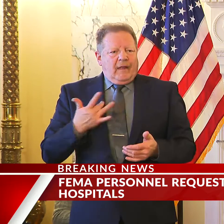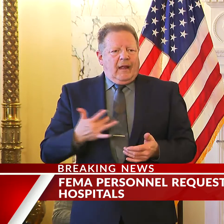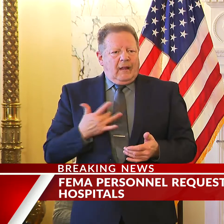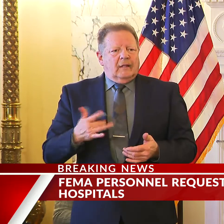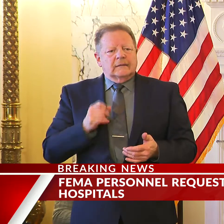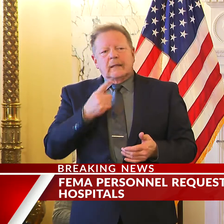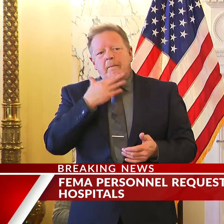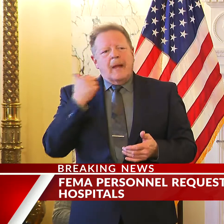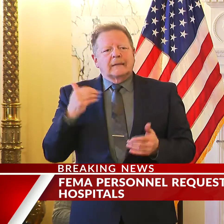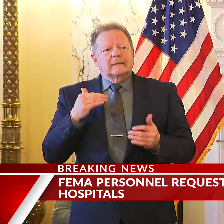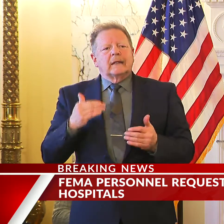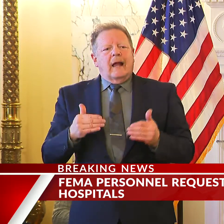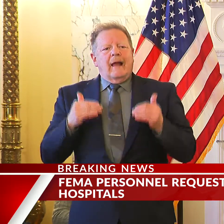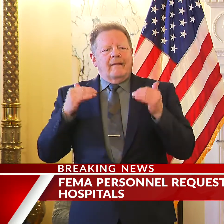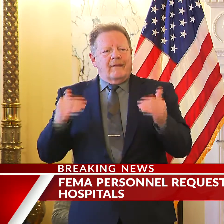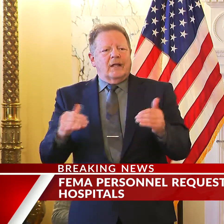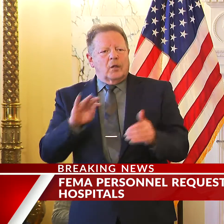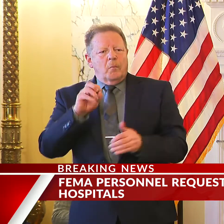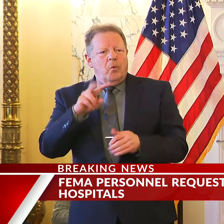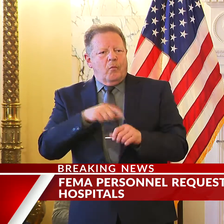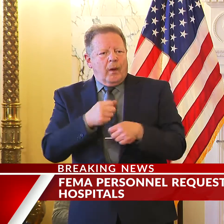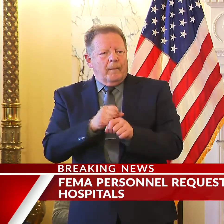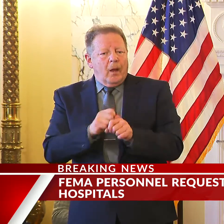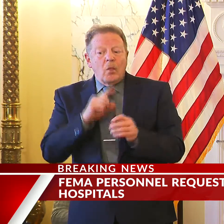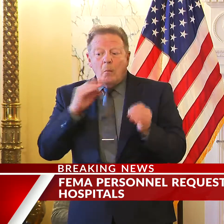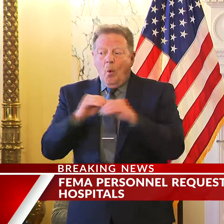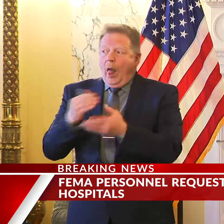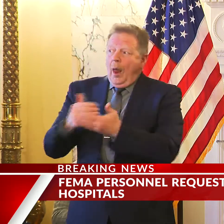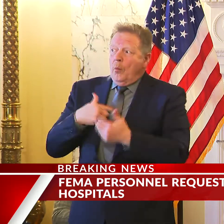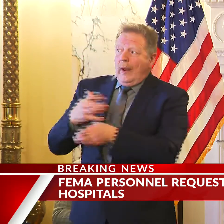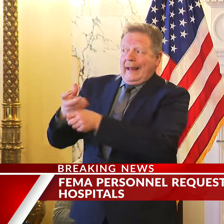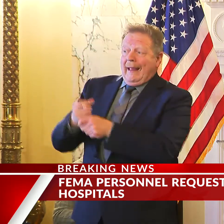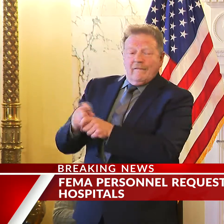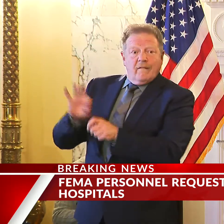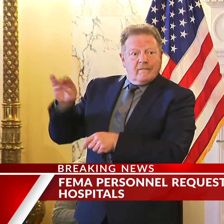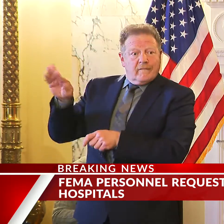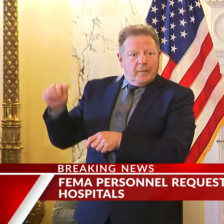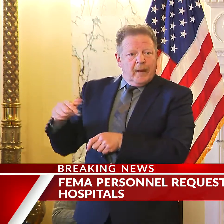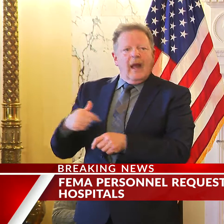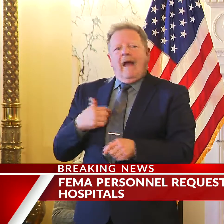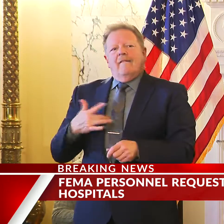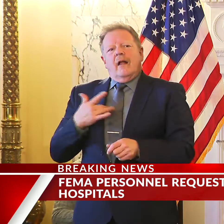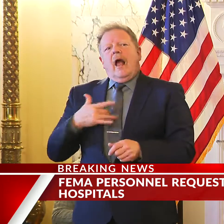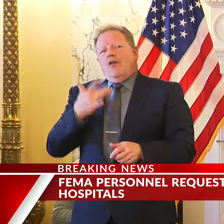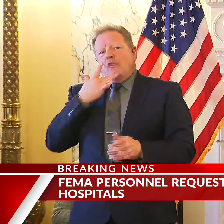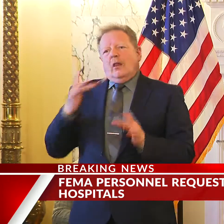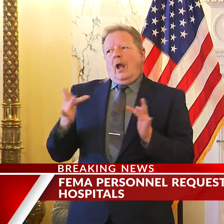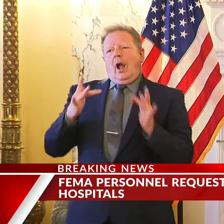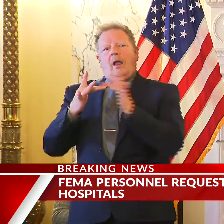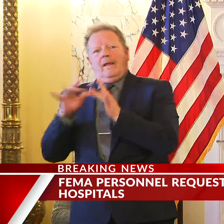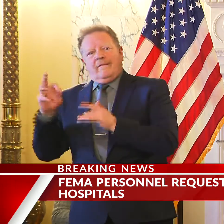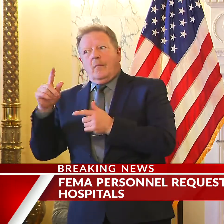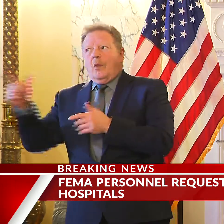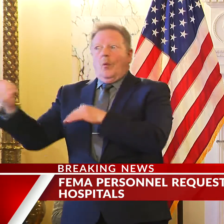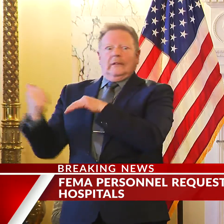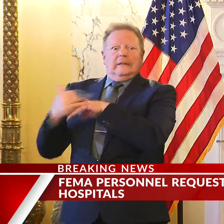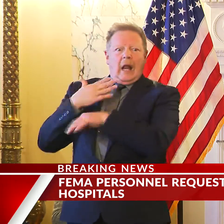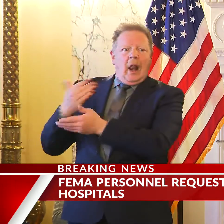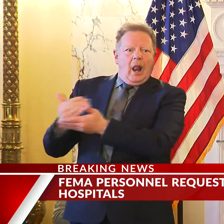CONTACT FEMA? WELL, I THINK AGAIN, WE'RE RESPONDING TO WHAT WE THINK MAKE AND THE MORE HELP THAT WE